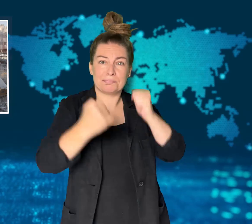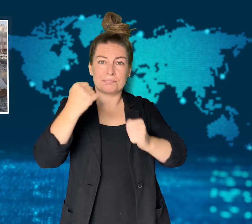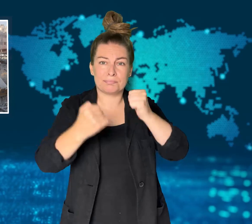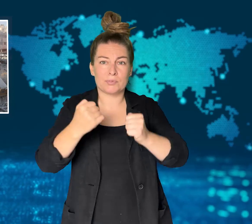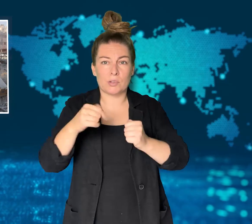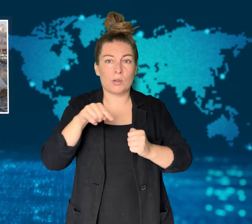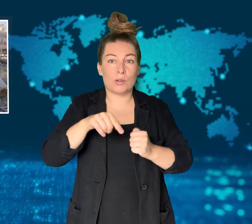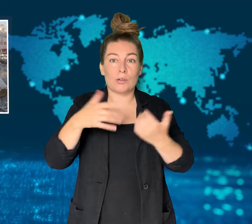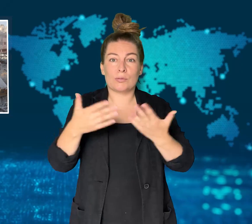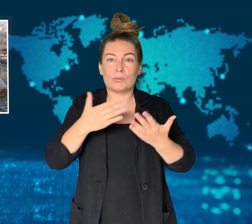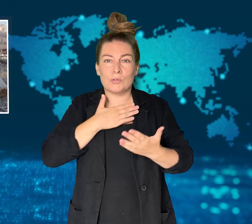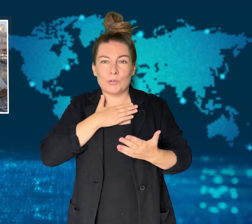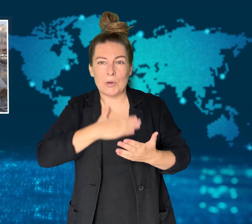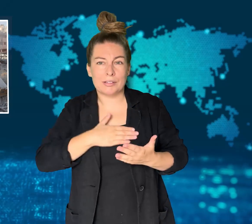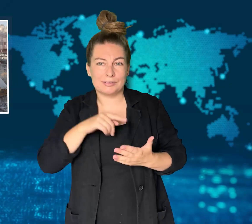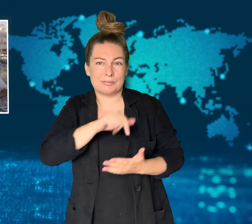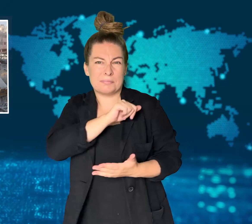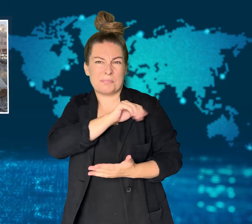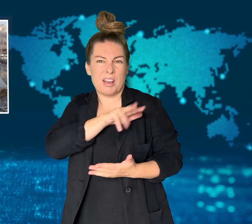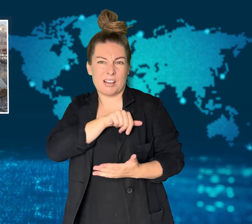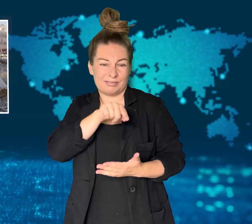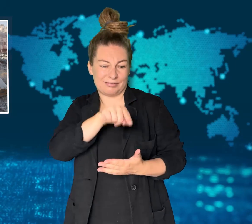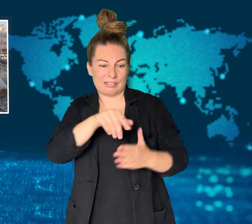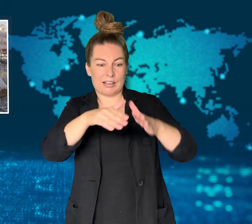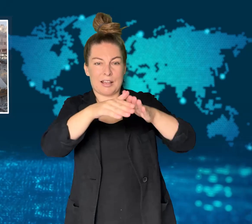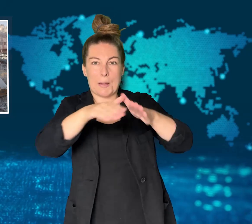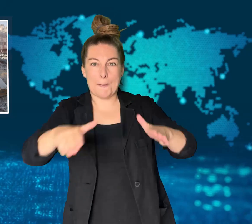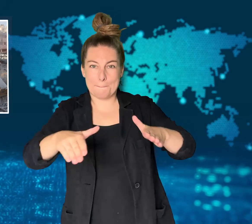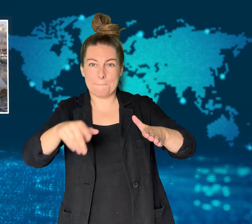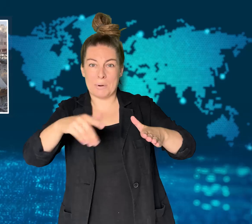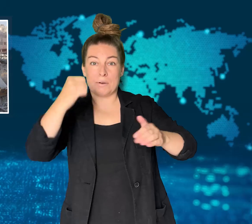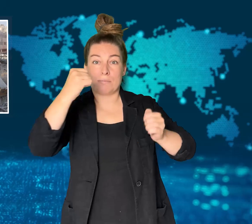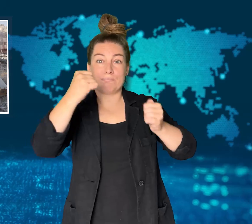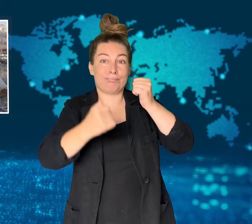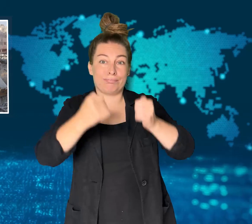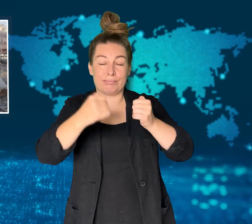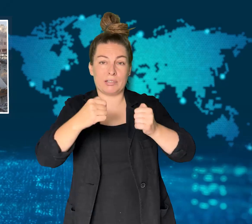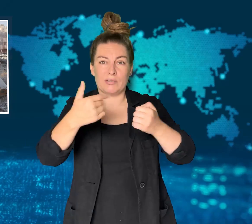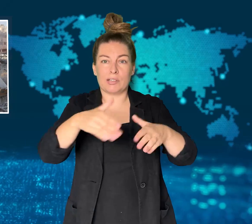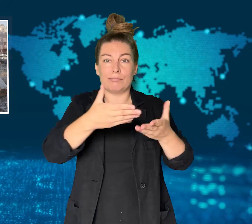but they were intercepted by Israel's Iron Dome air defense system.